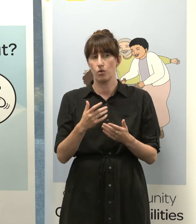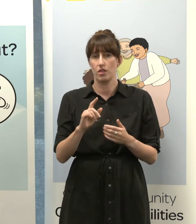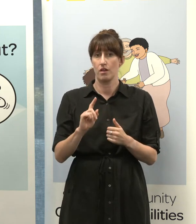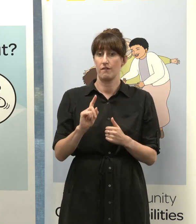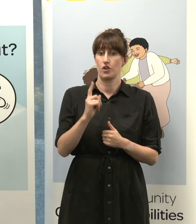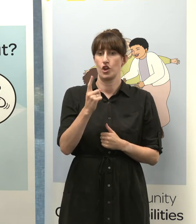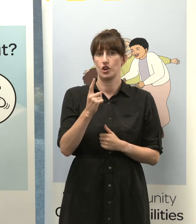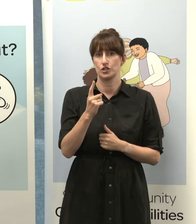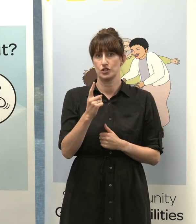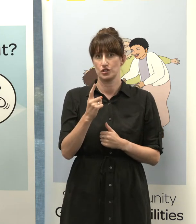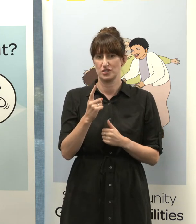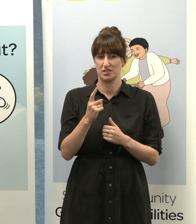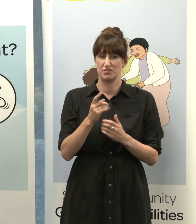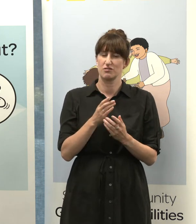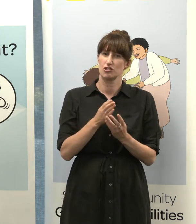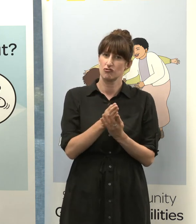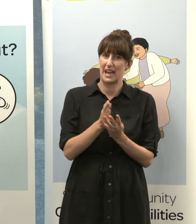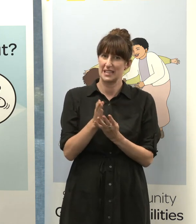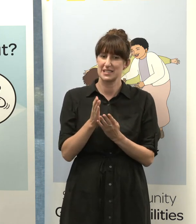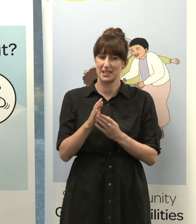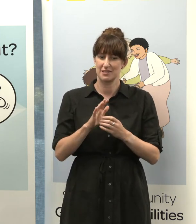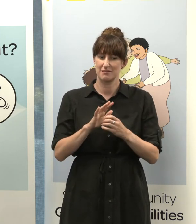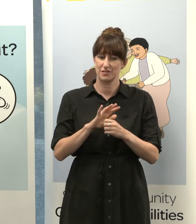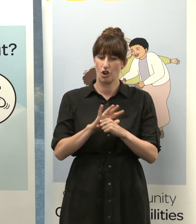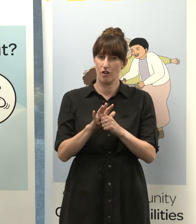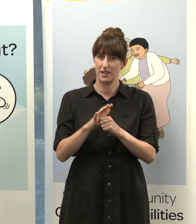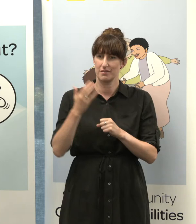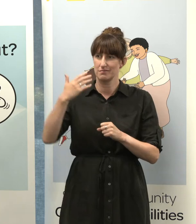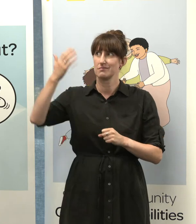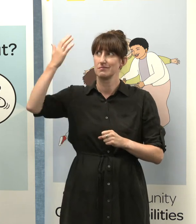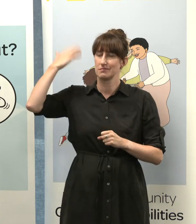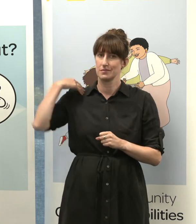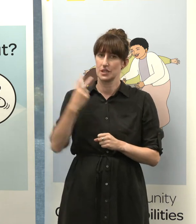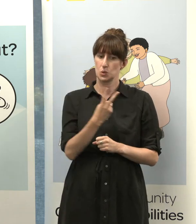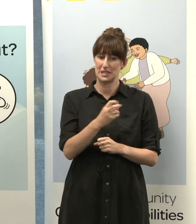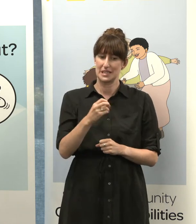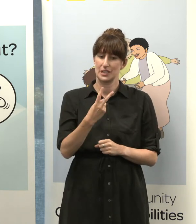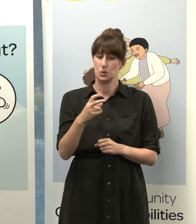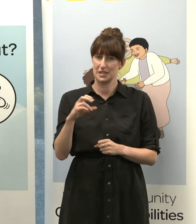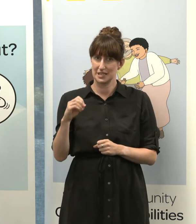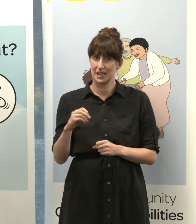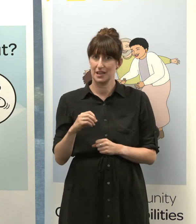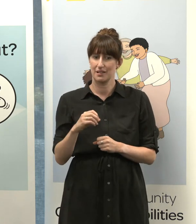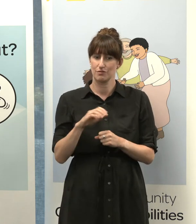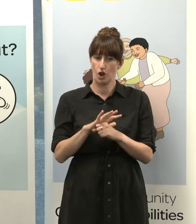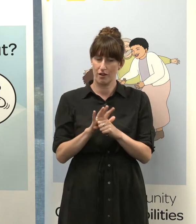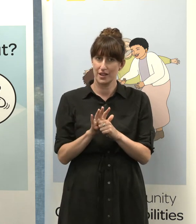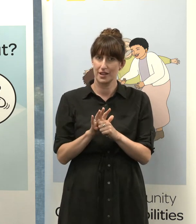the first part of the pandemic. So the earlier variants. What will be interesting to see